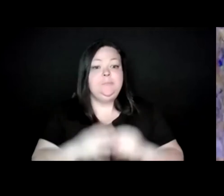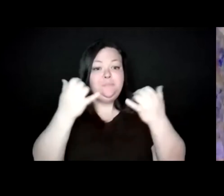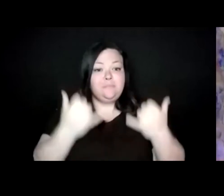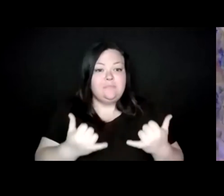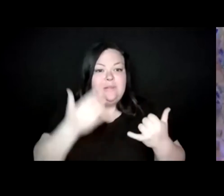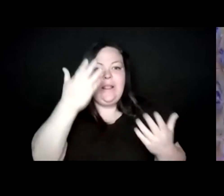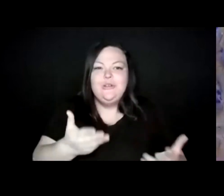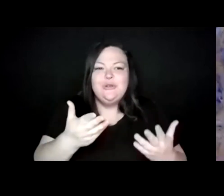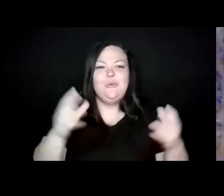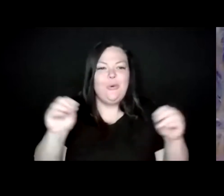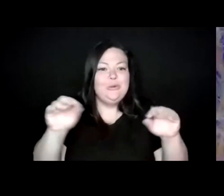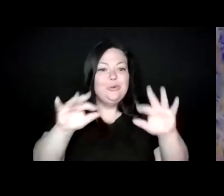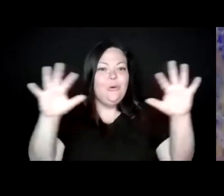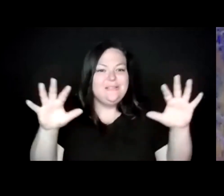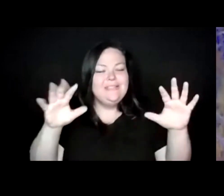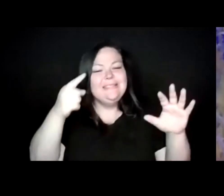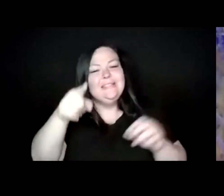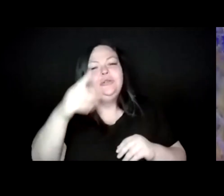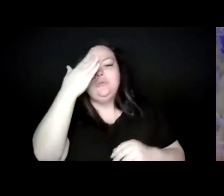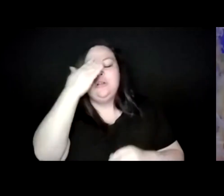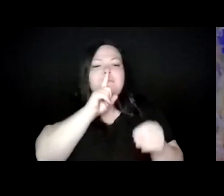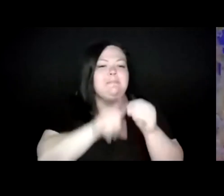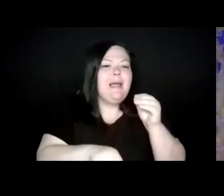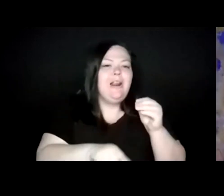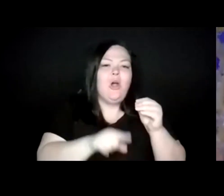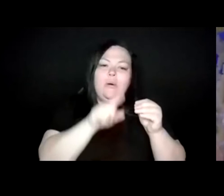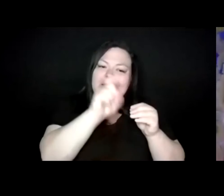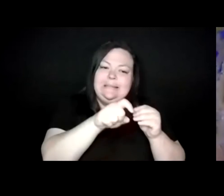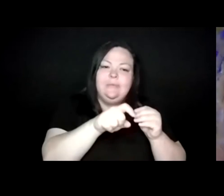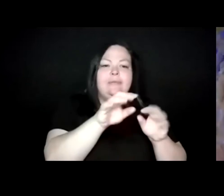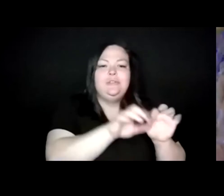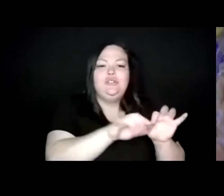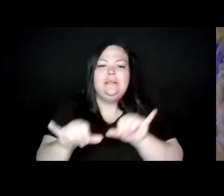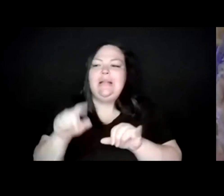with sinigang, you know the tomato is just as necessary as the tamarind. you've graduated